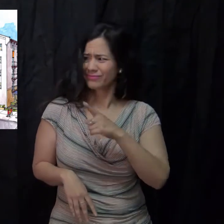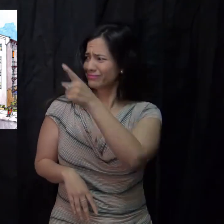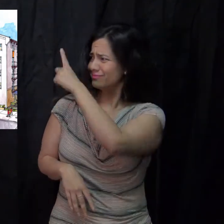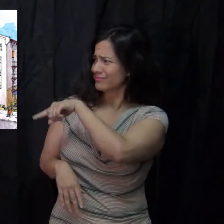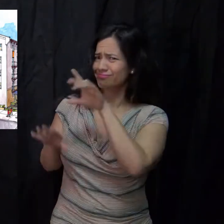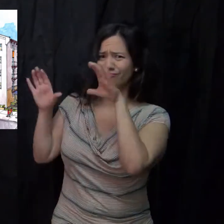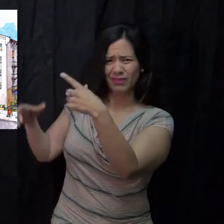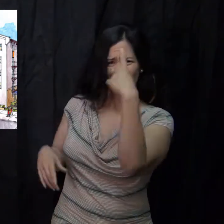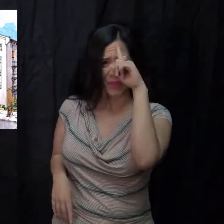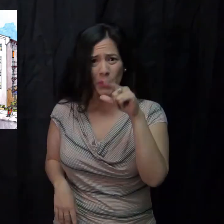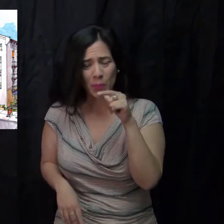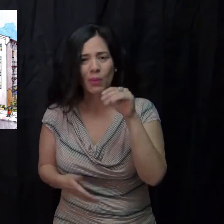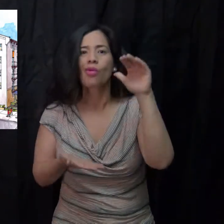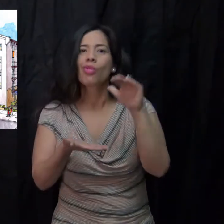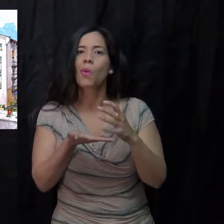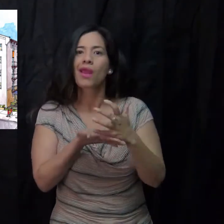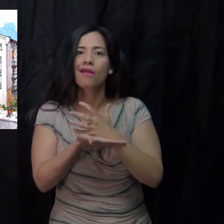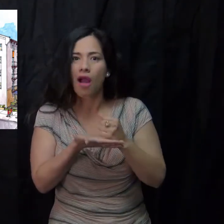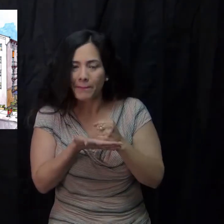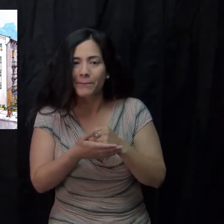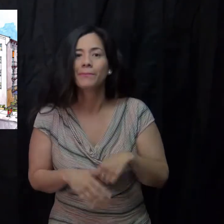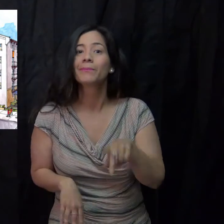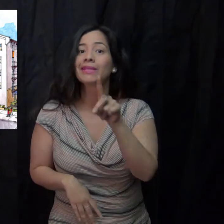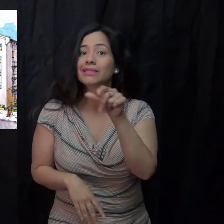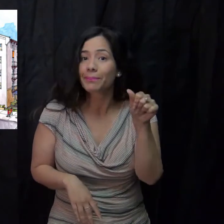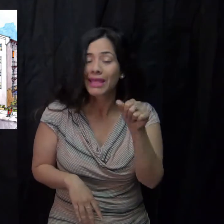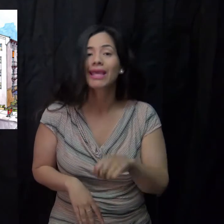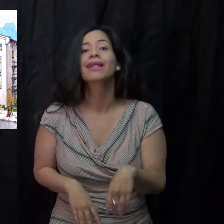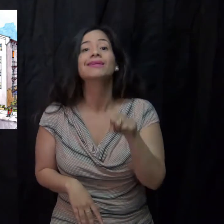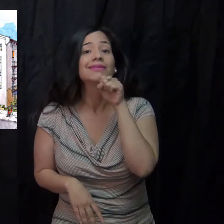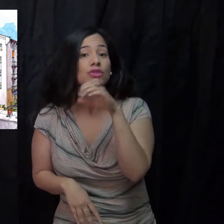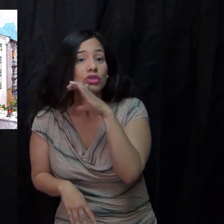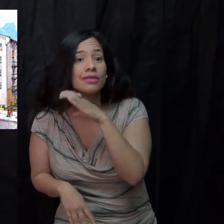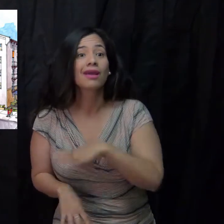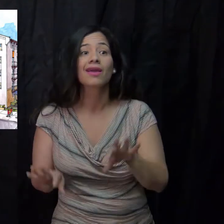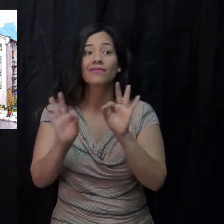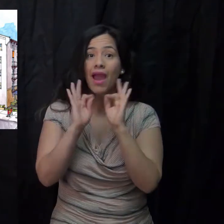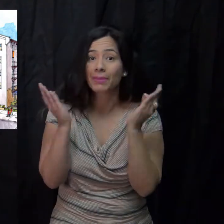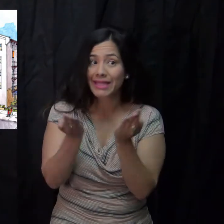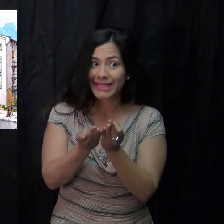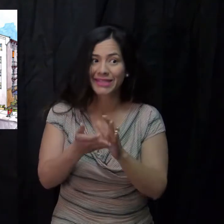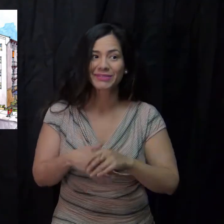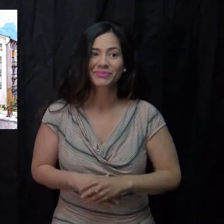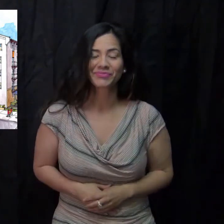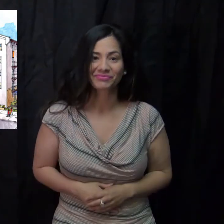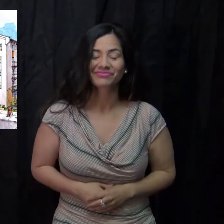This is for the low income population including disabled people, senior citizens and family.